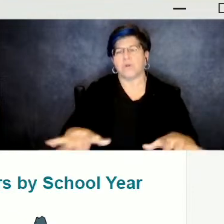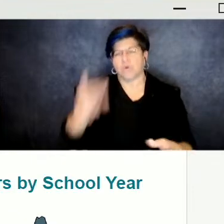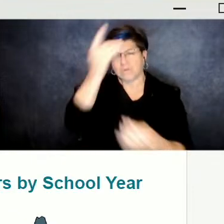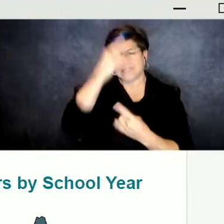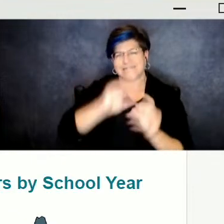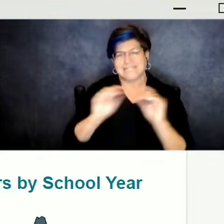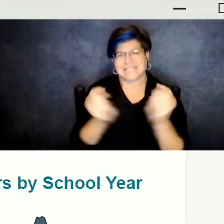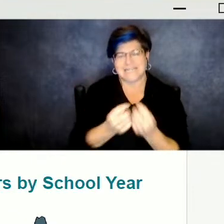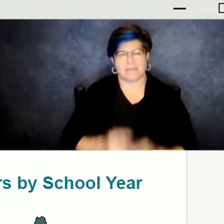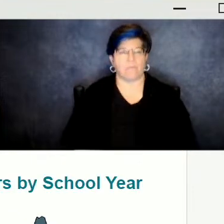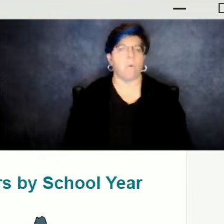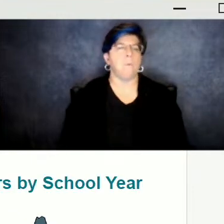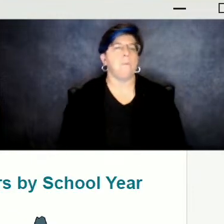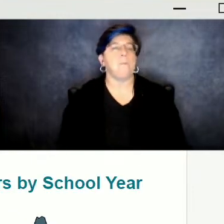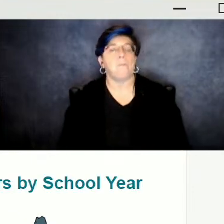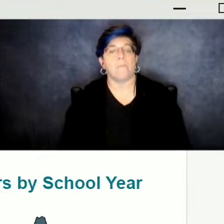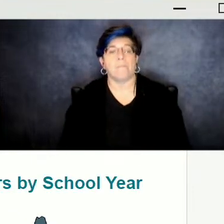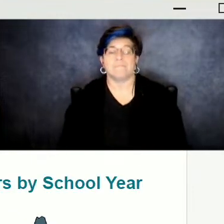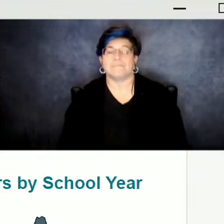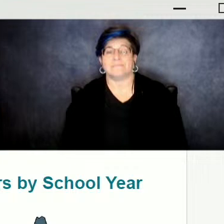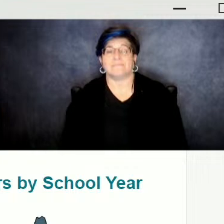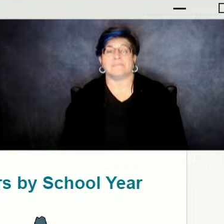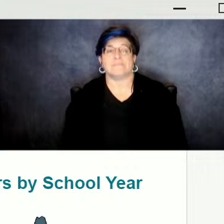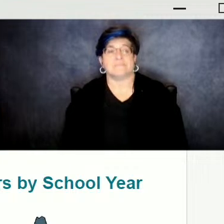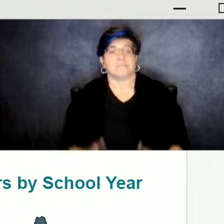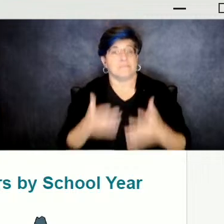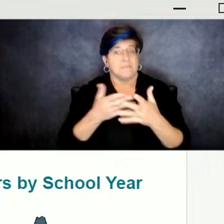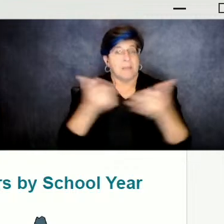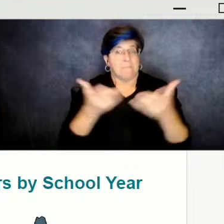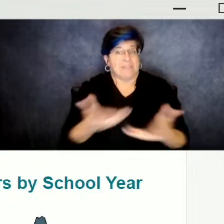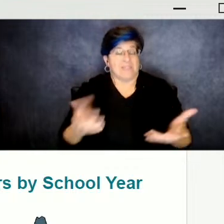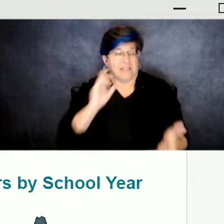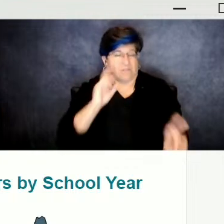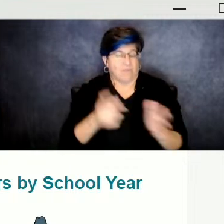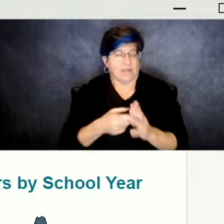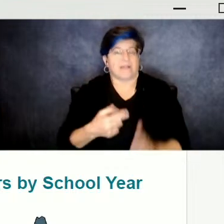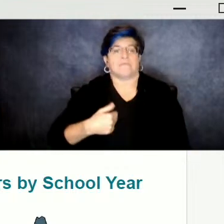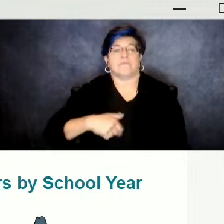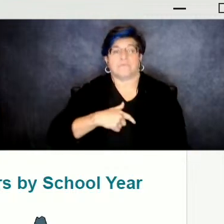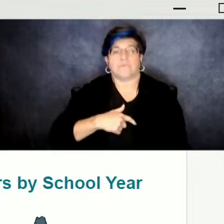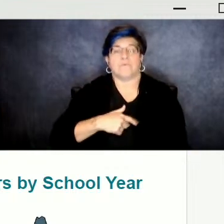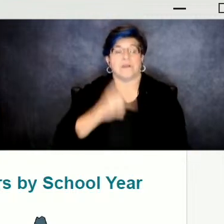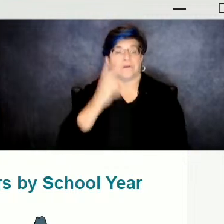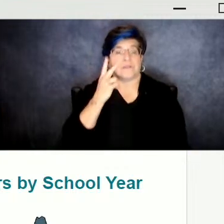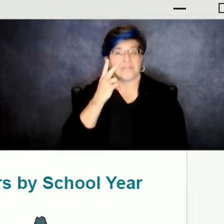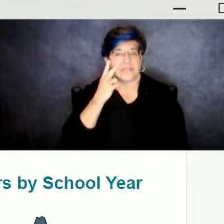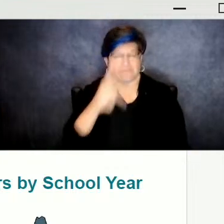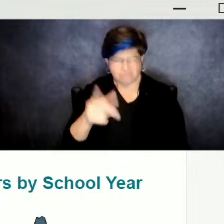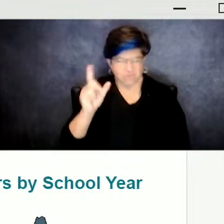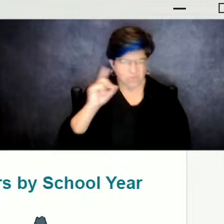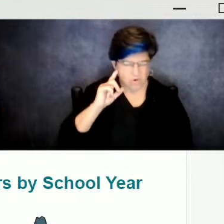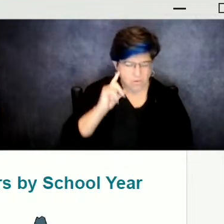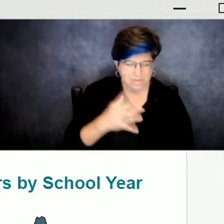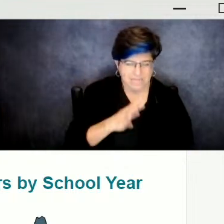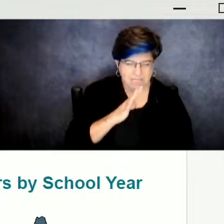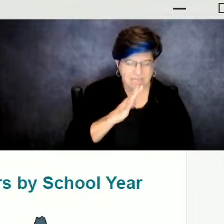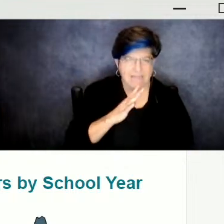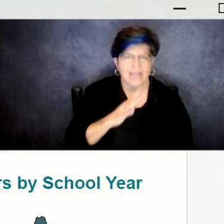THE MOST WORK OF OUR COMMUNICABLE DISEASE TEAM.